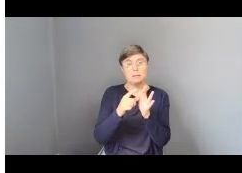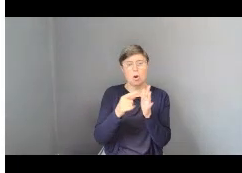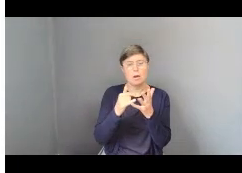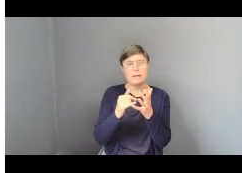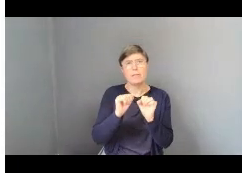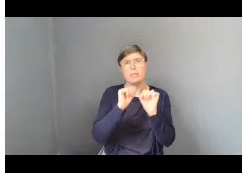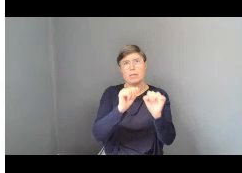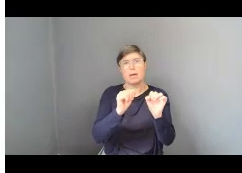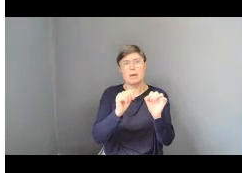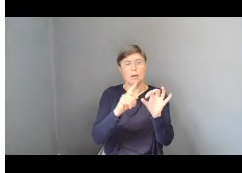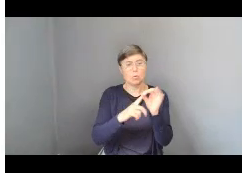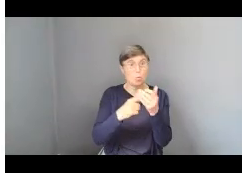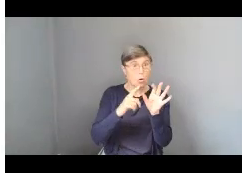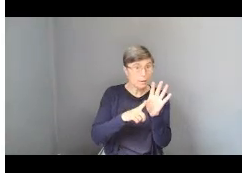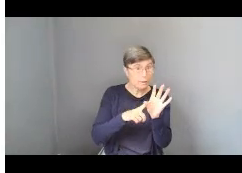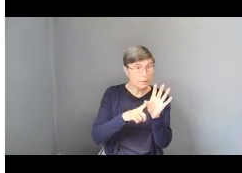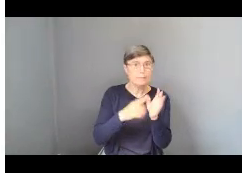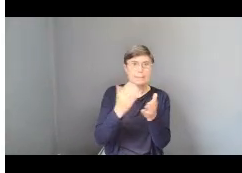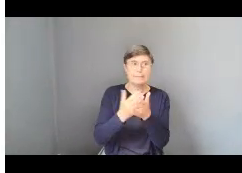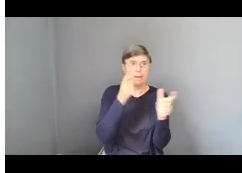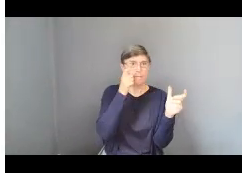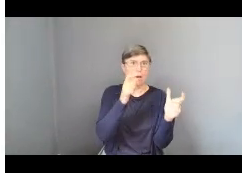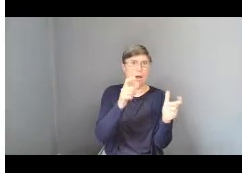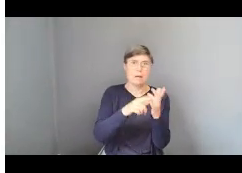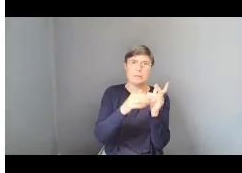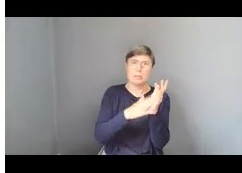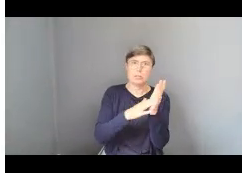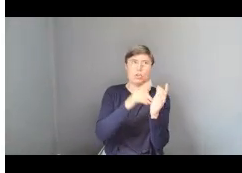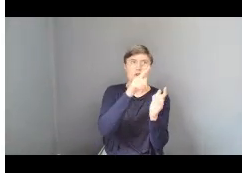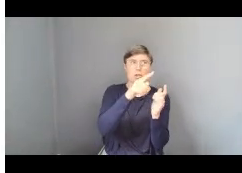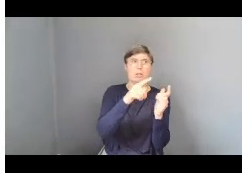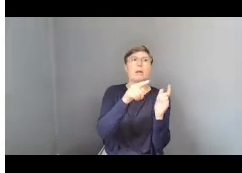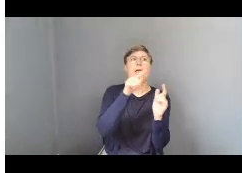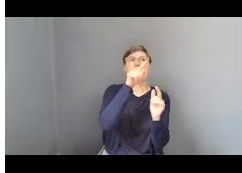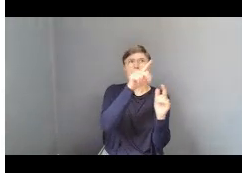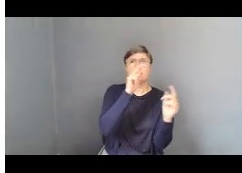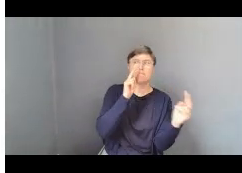to check that a worker is safe for participants to use.